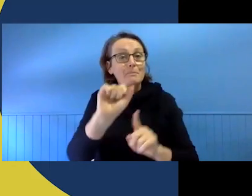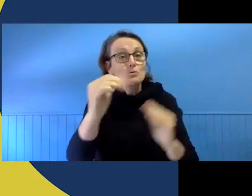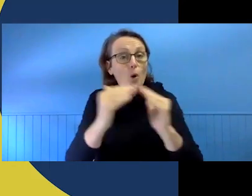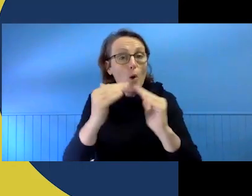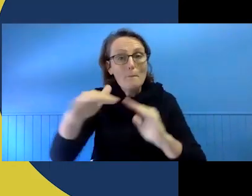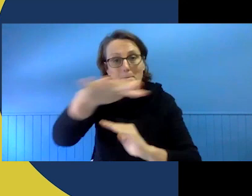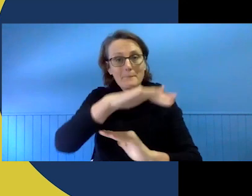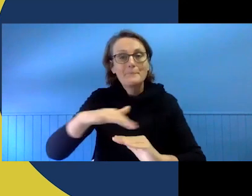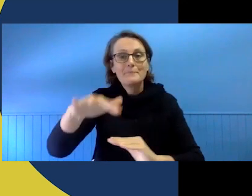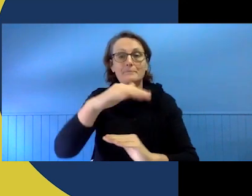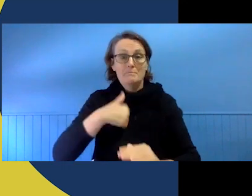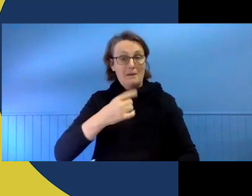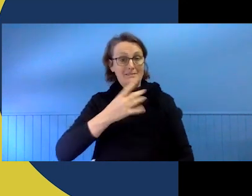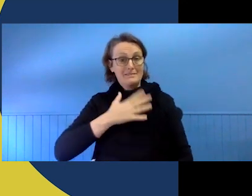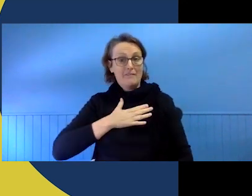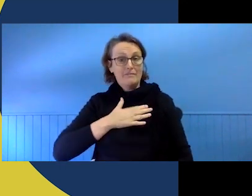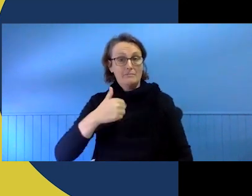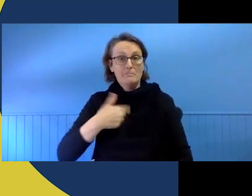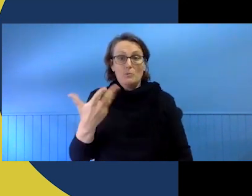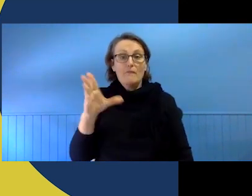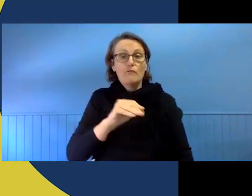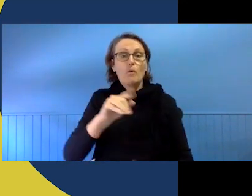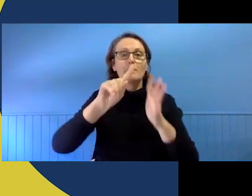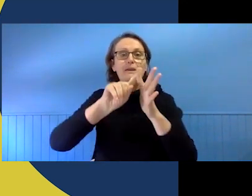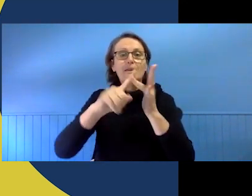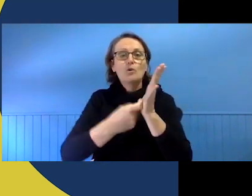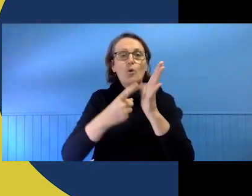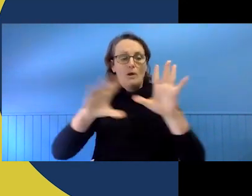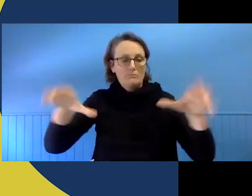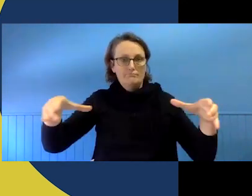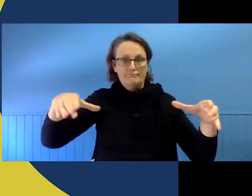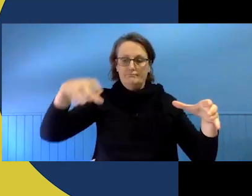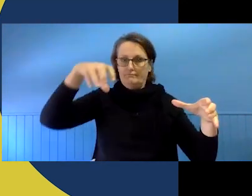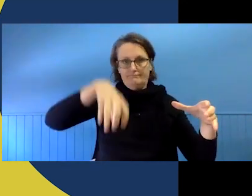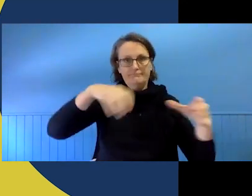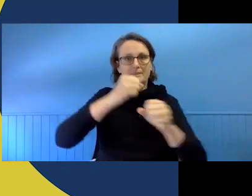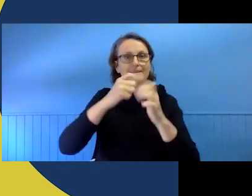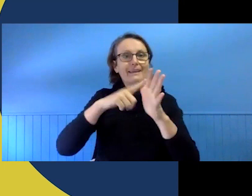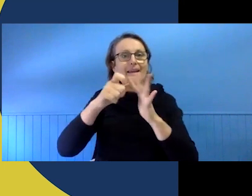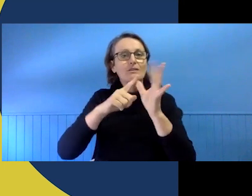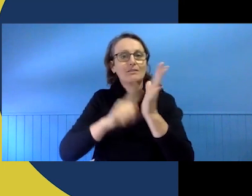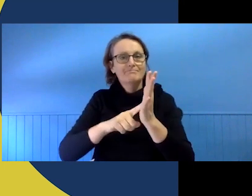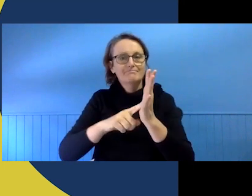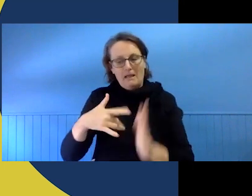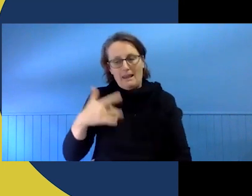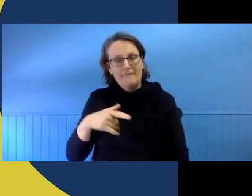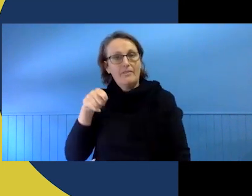I myself join you from Gadigal land in the Eora nation and I pay my deep respects to elders past, present and